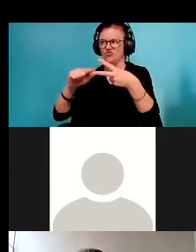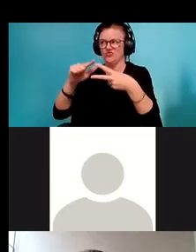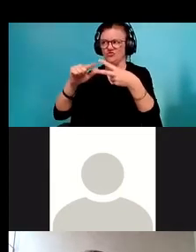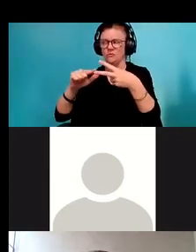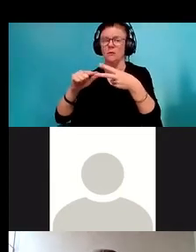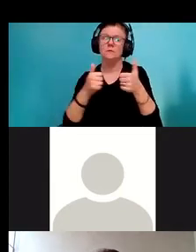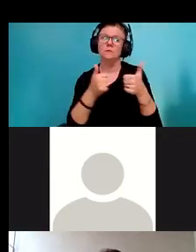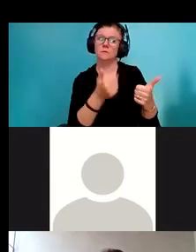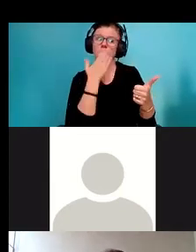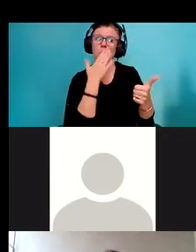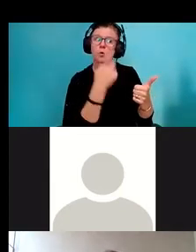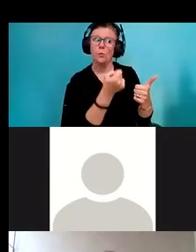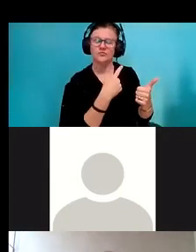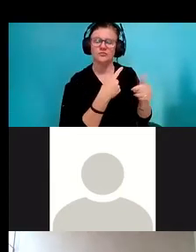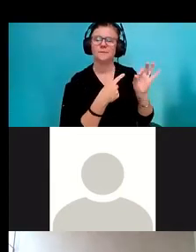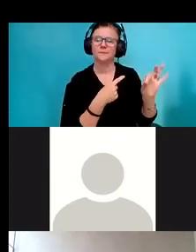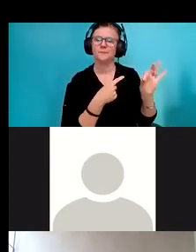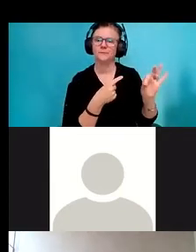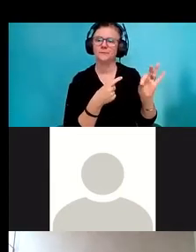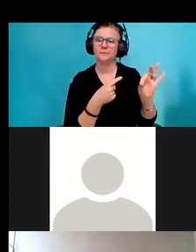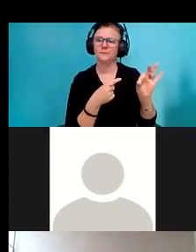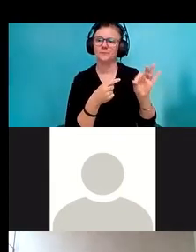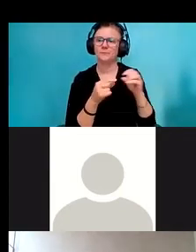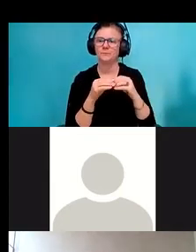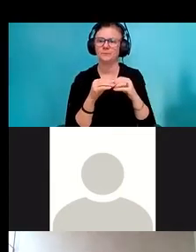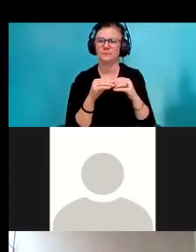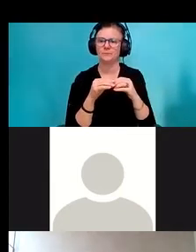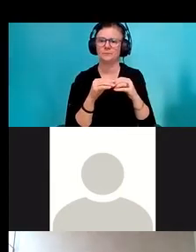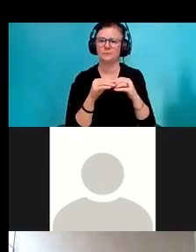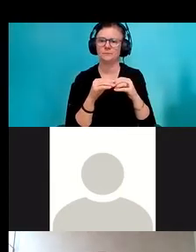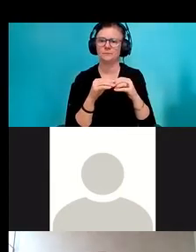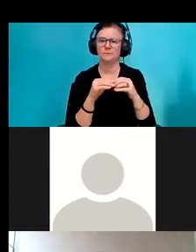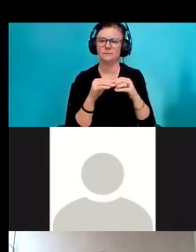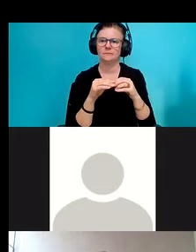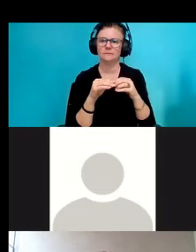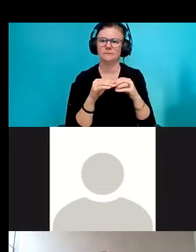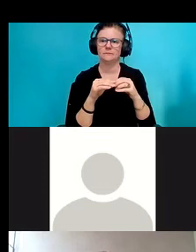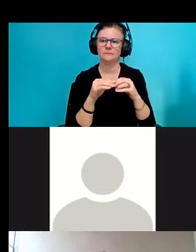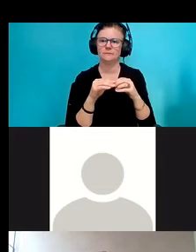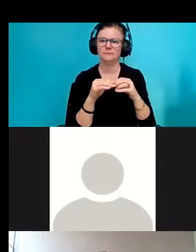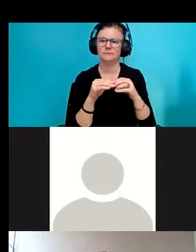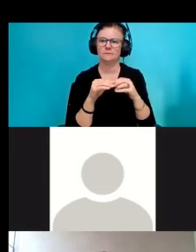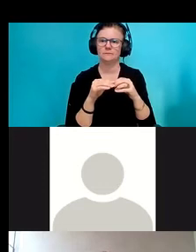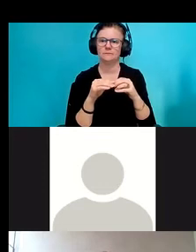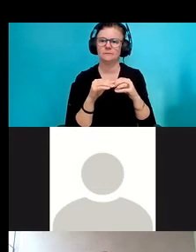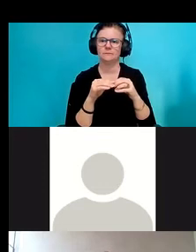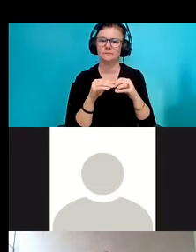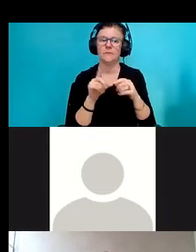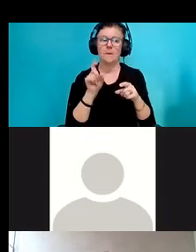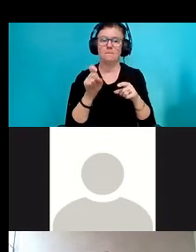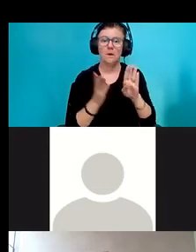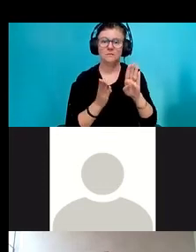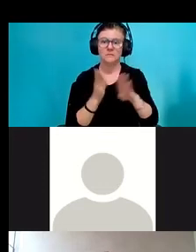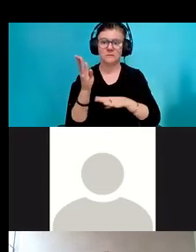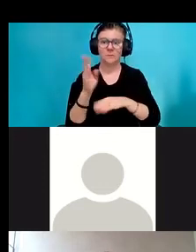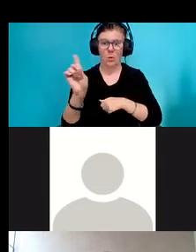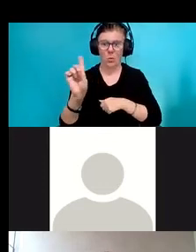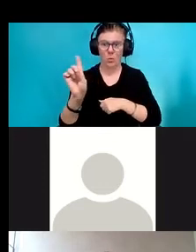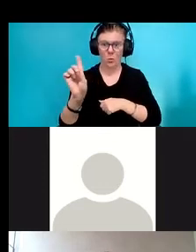to get straight. And it's very confusing, especially nowadays. You must submit your progress reporting form